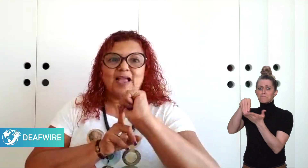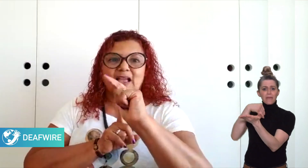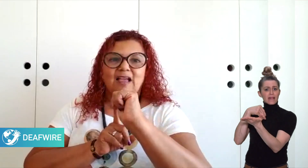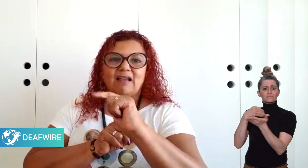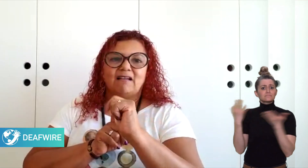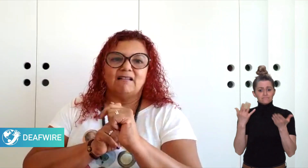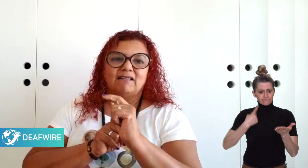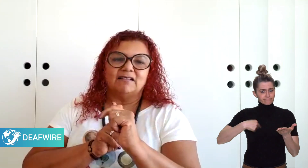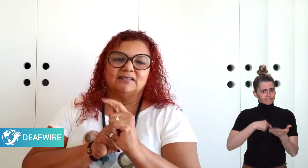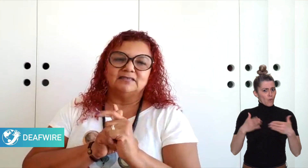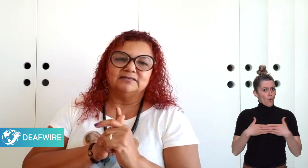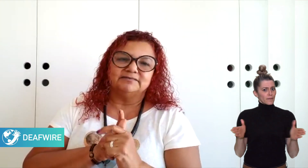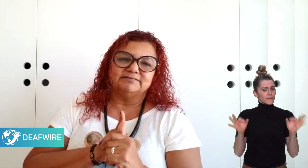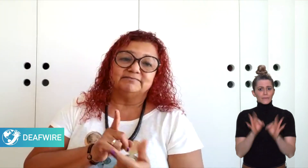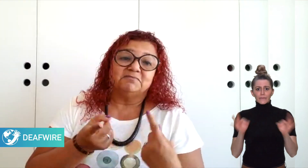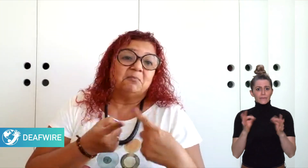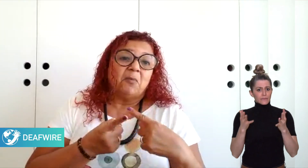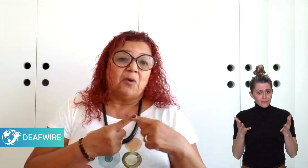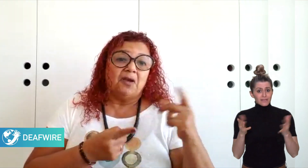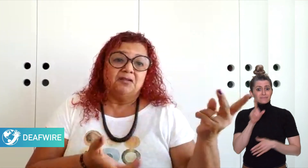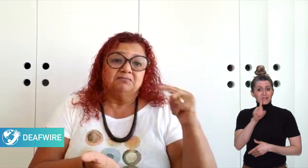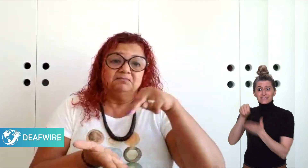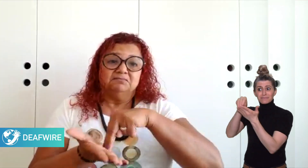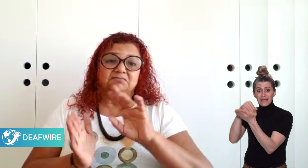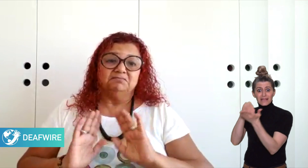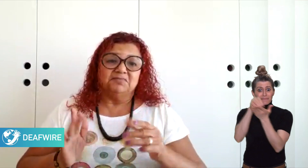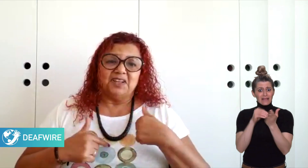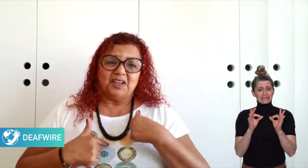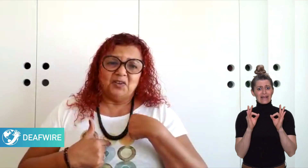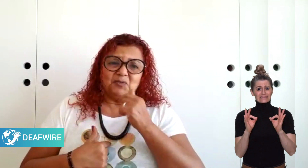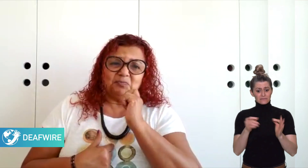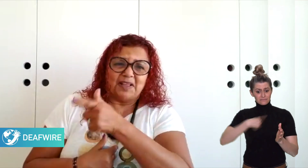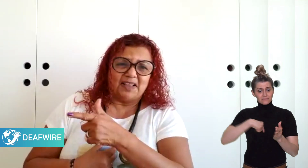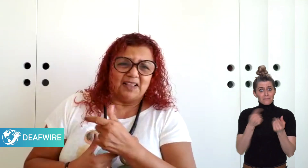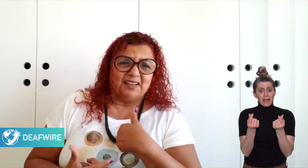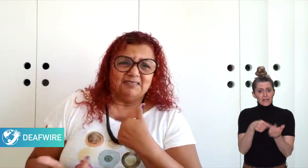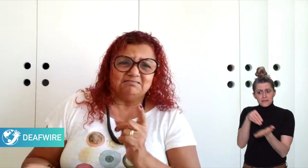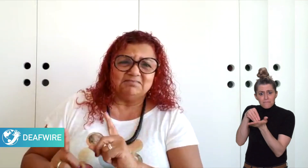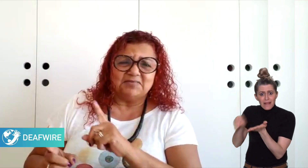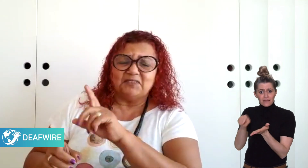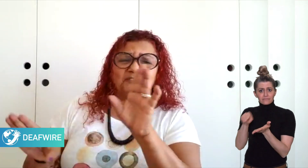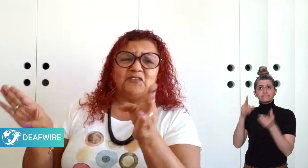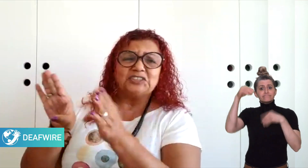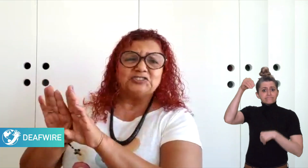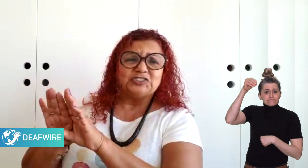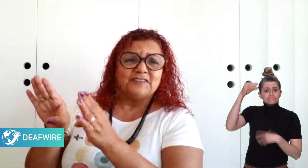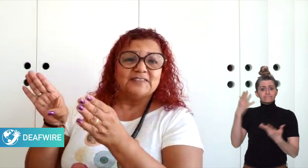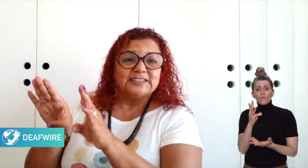to pay dues regularly, but now some people refuse to pay because